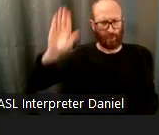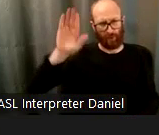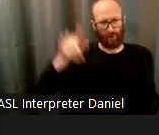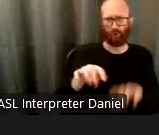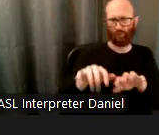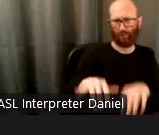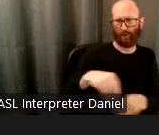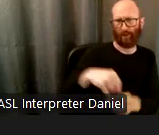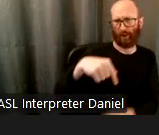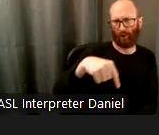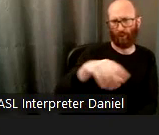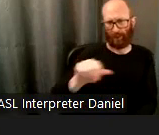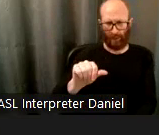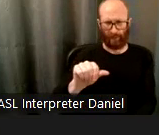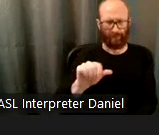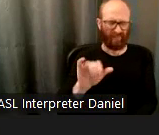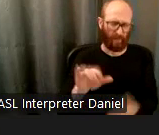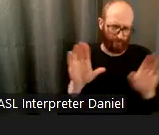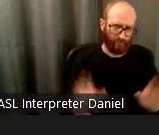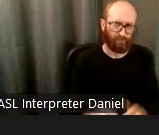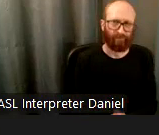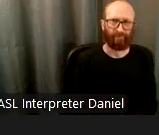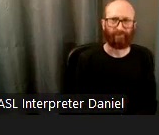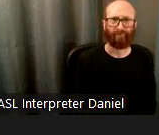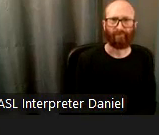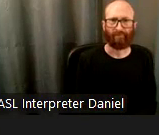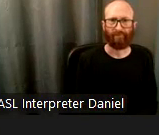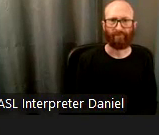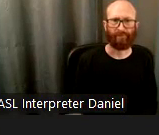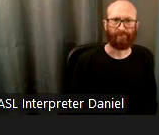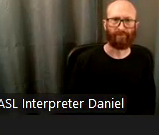be great. I'm going to share these back in case you want to take a look at them,